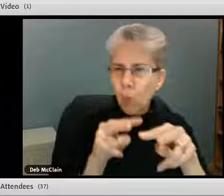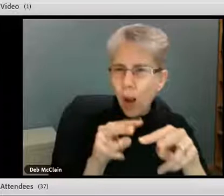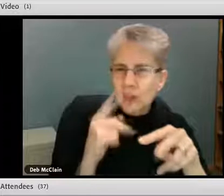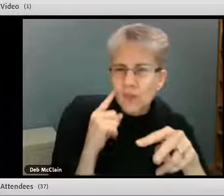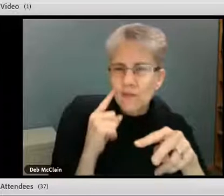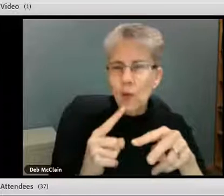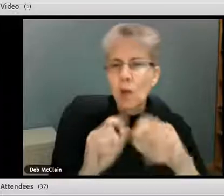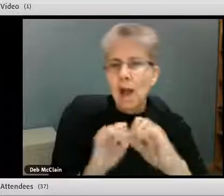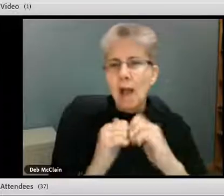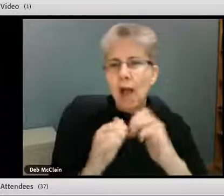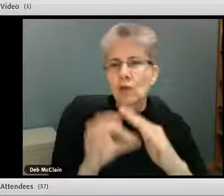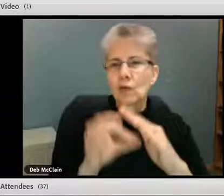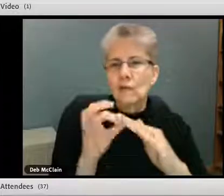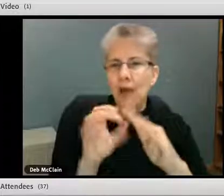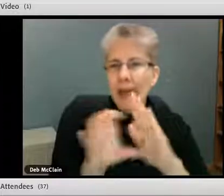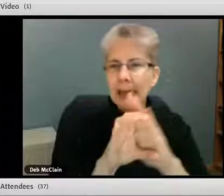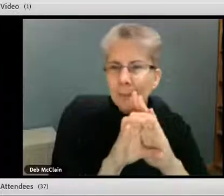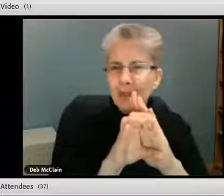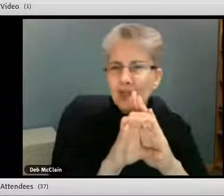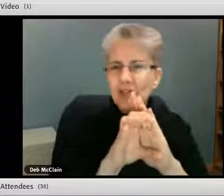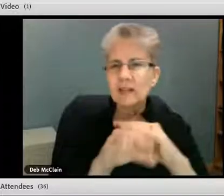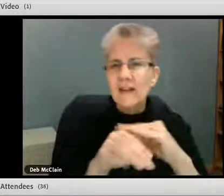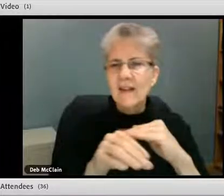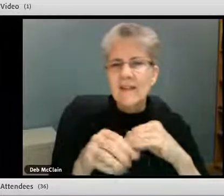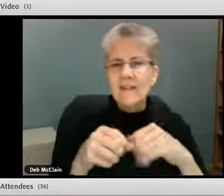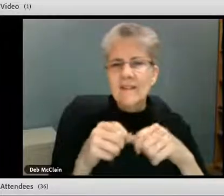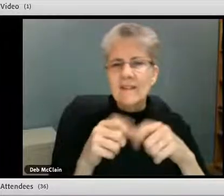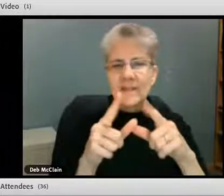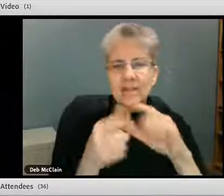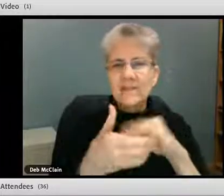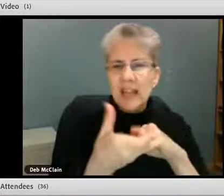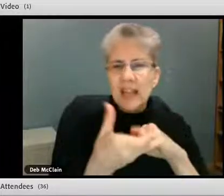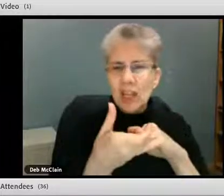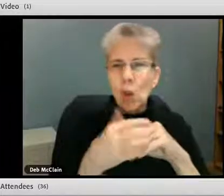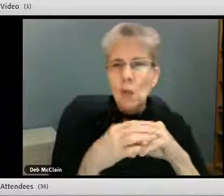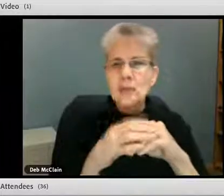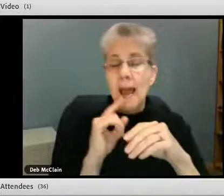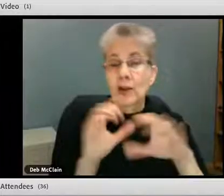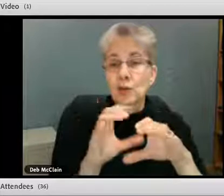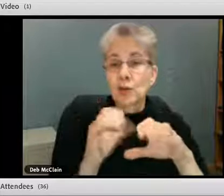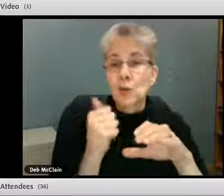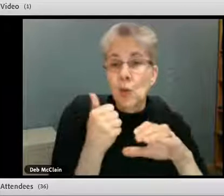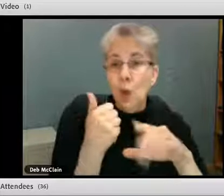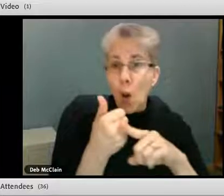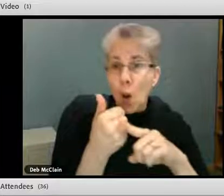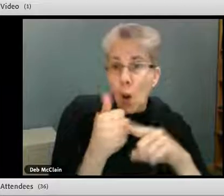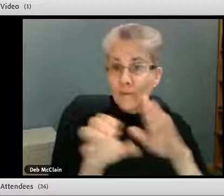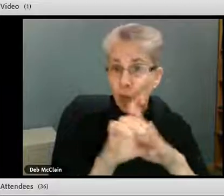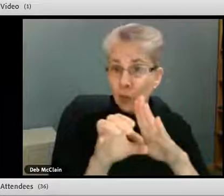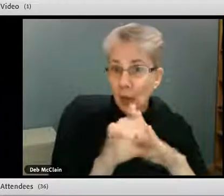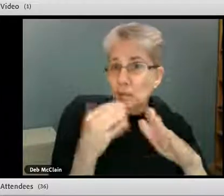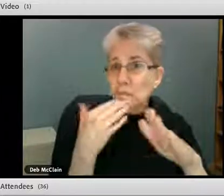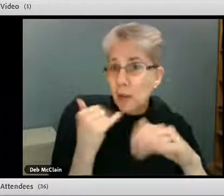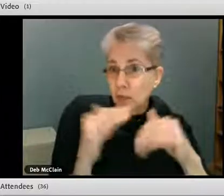Then how to find images, videos, how to take your own photographs a little bit better than maybe you have been.